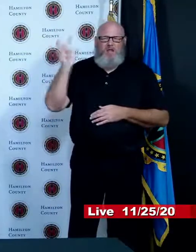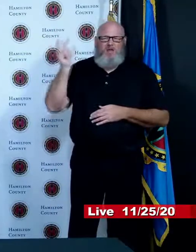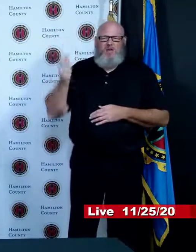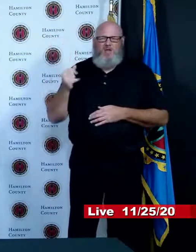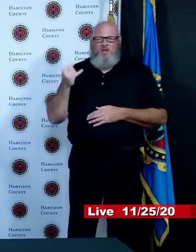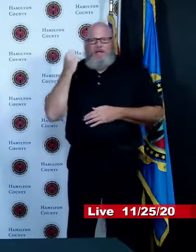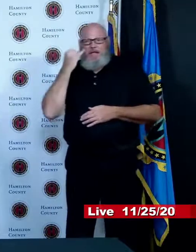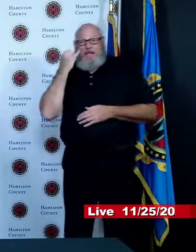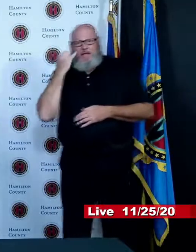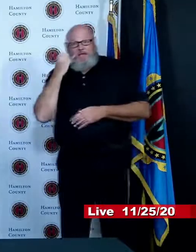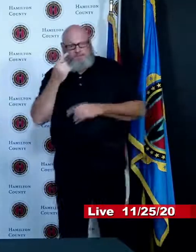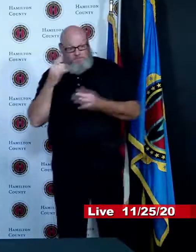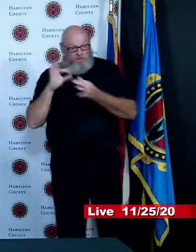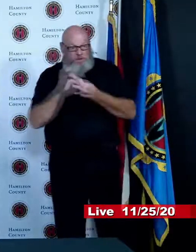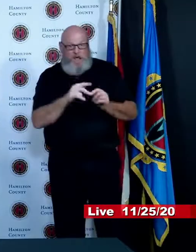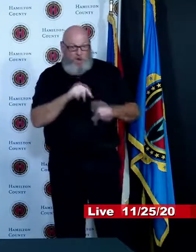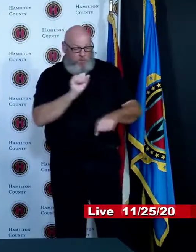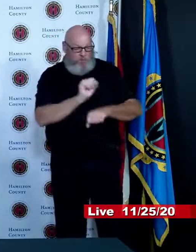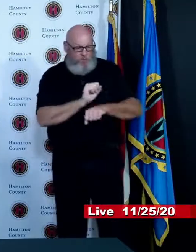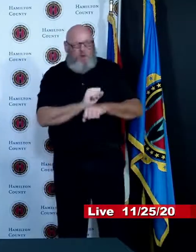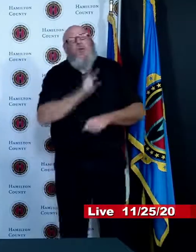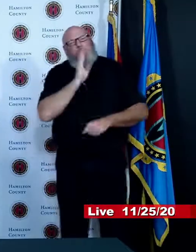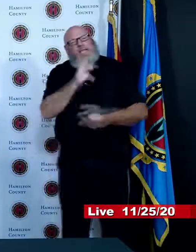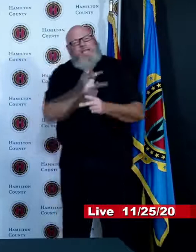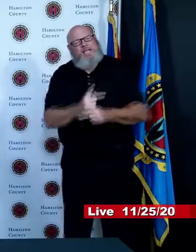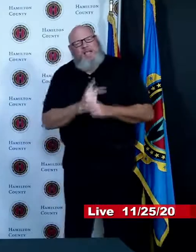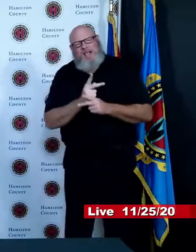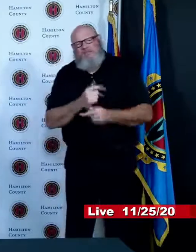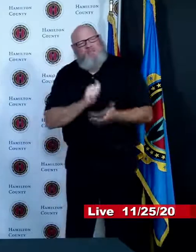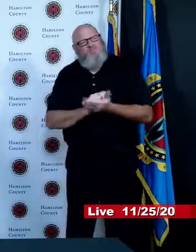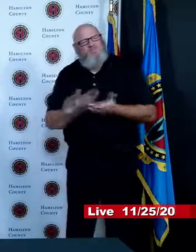think that there's much bearing ultimately if there is a slight discrepancy between that number